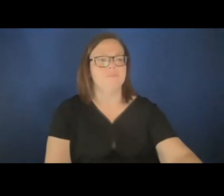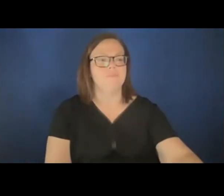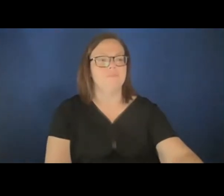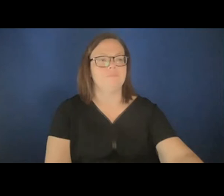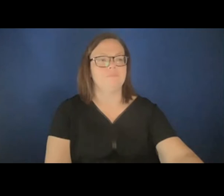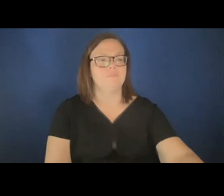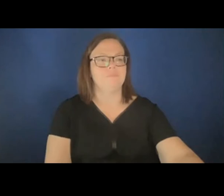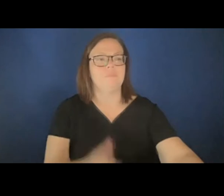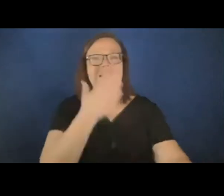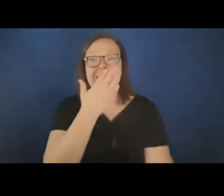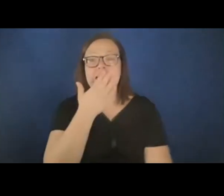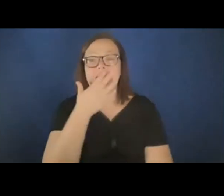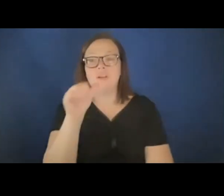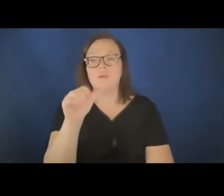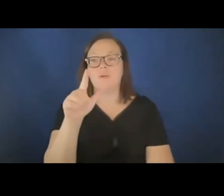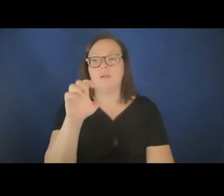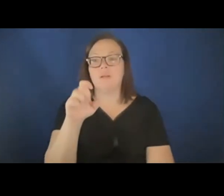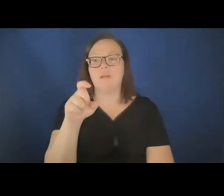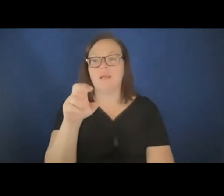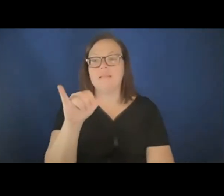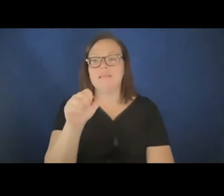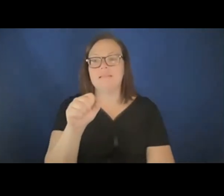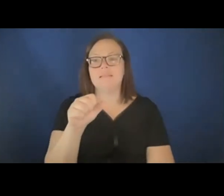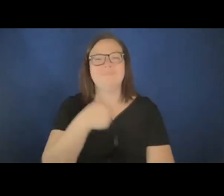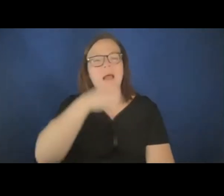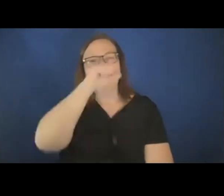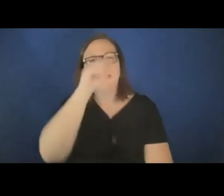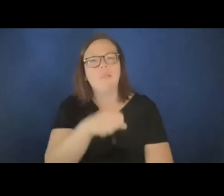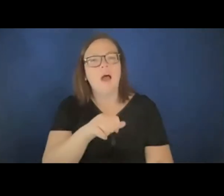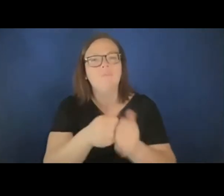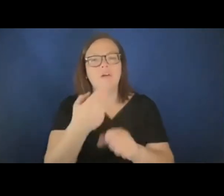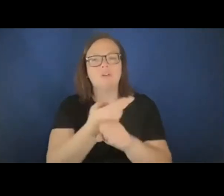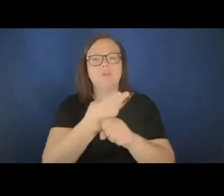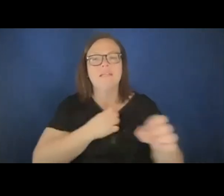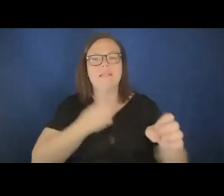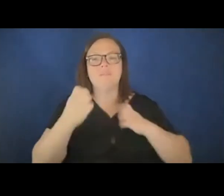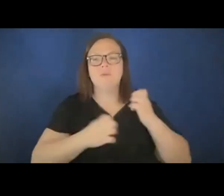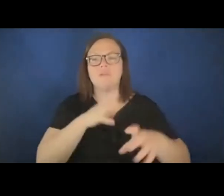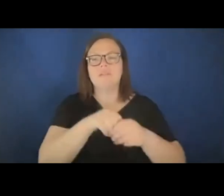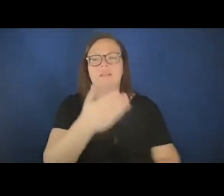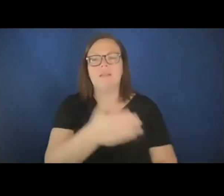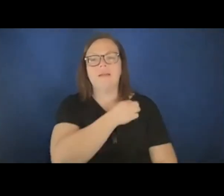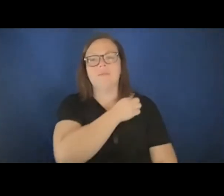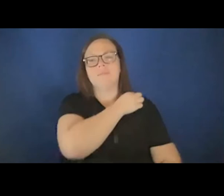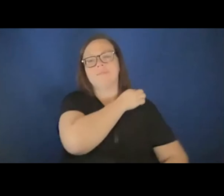Thank you, Alexis. I love the way you're using emotions in that. Like, the connection between